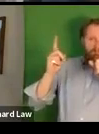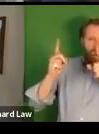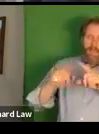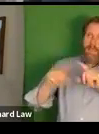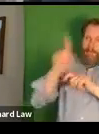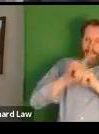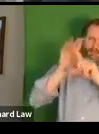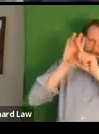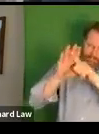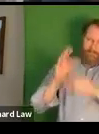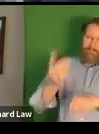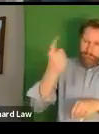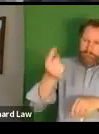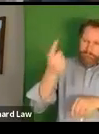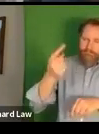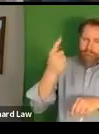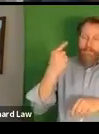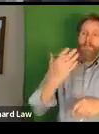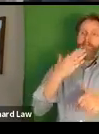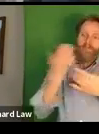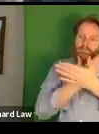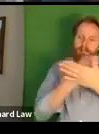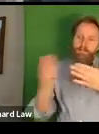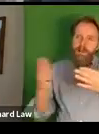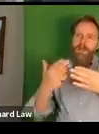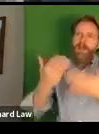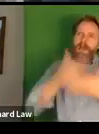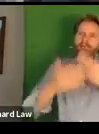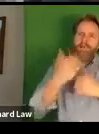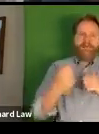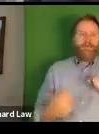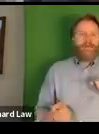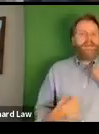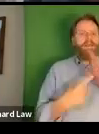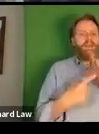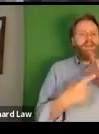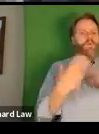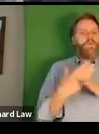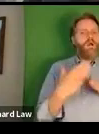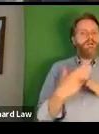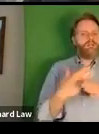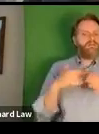writing to provide a list of essential key workers that list has not been